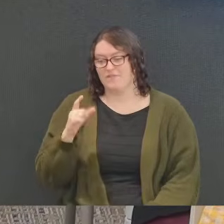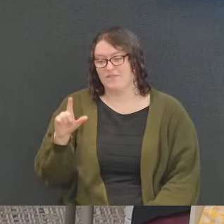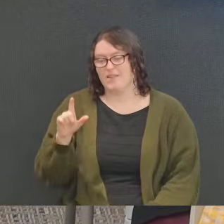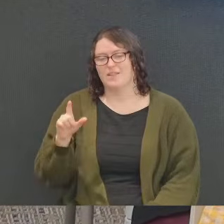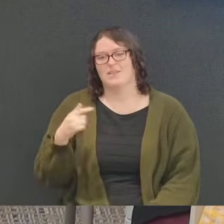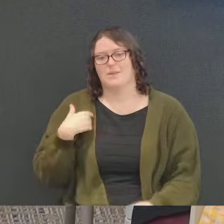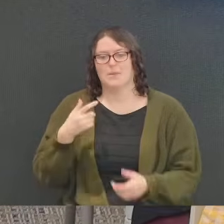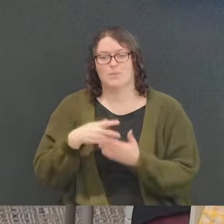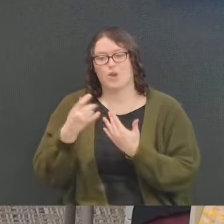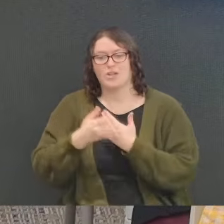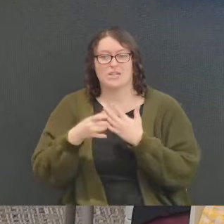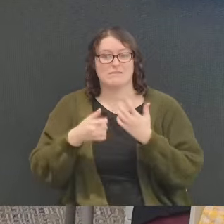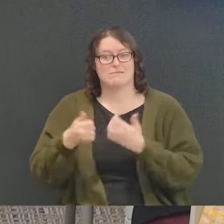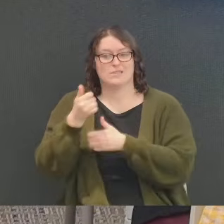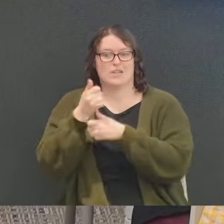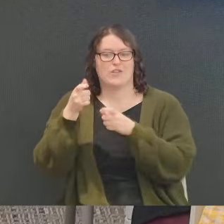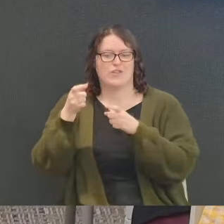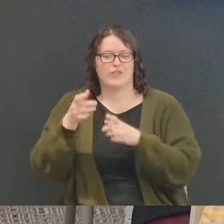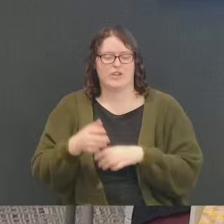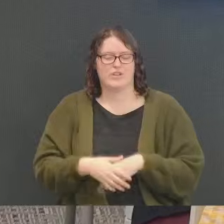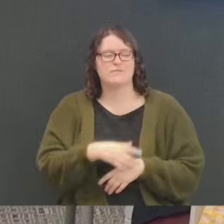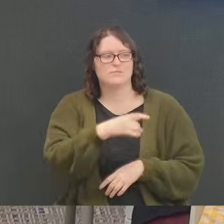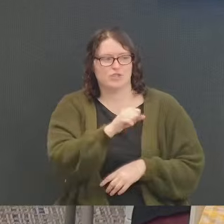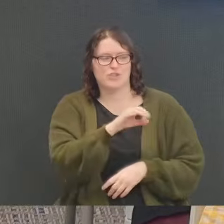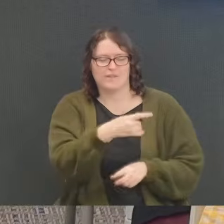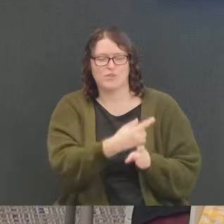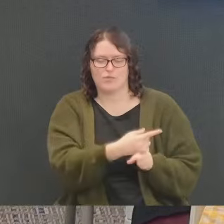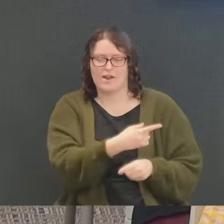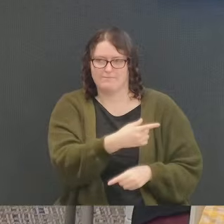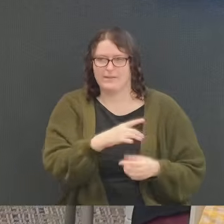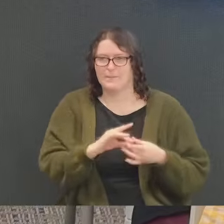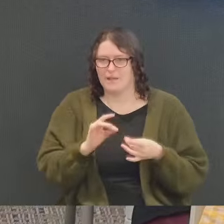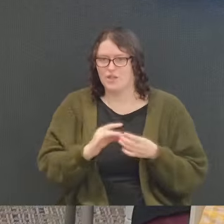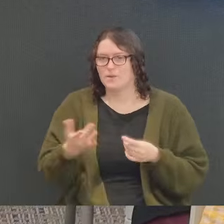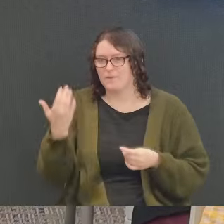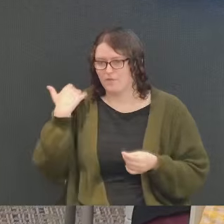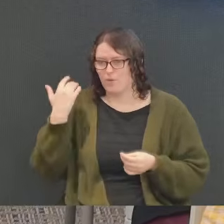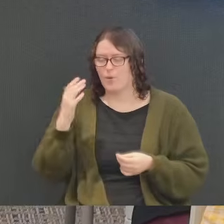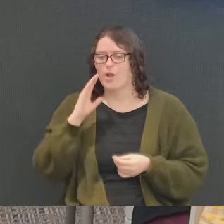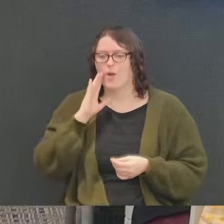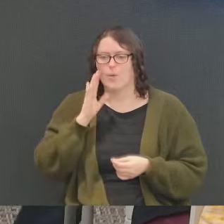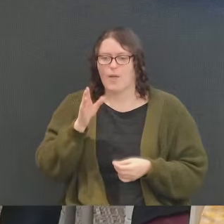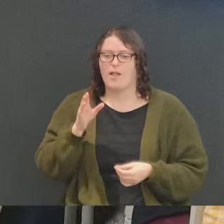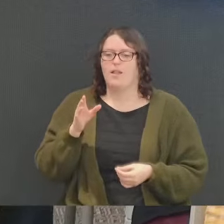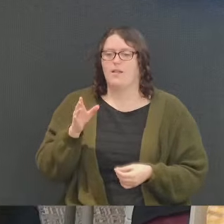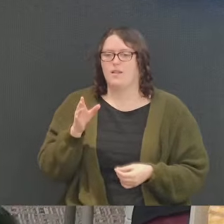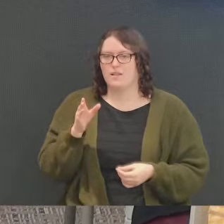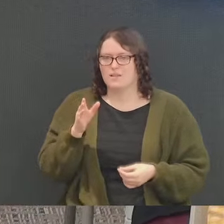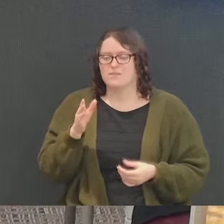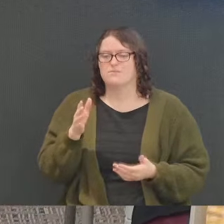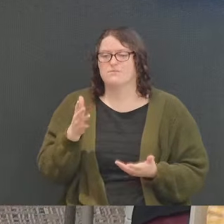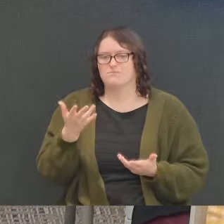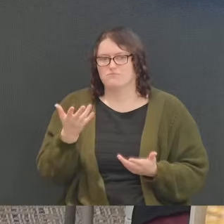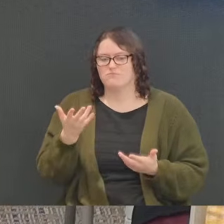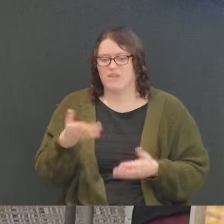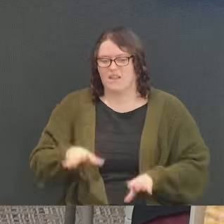Commissioners. Jeff is correct. This he mentioned before this will bring folks up to the highest